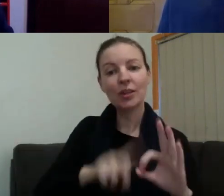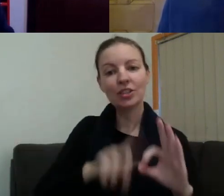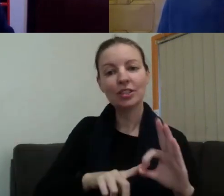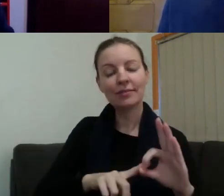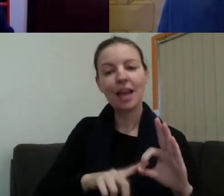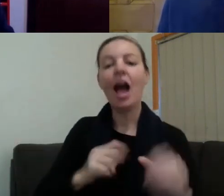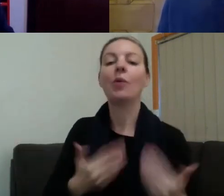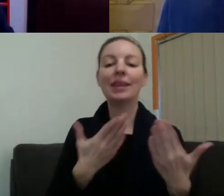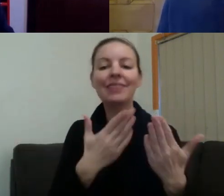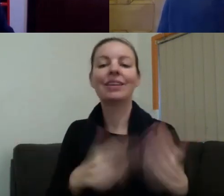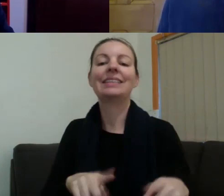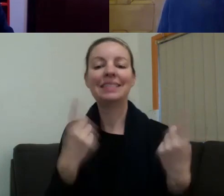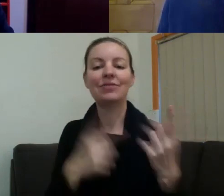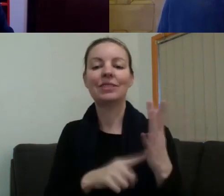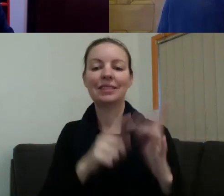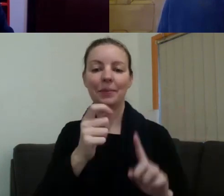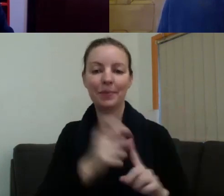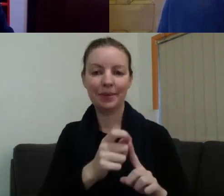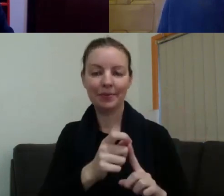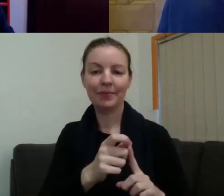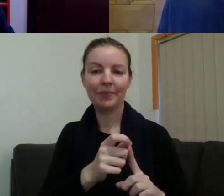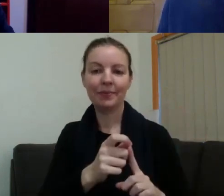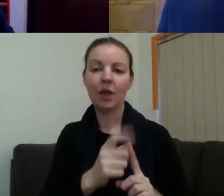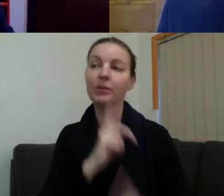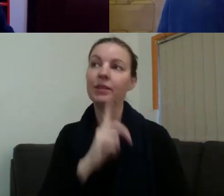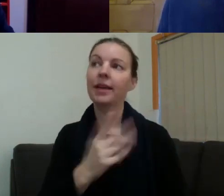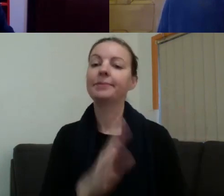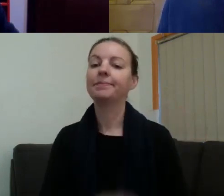I might say something like -